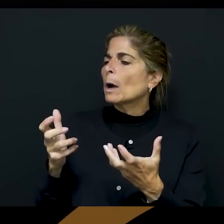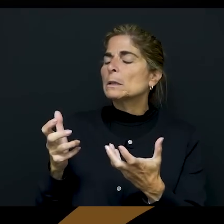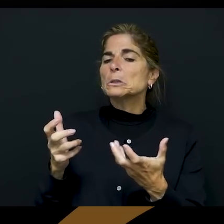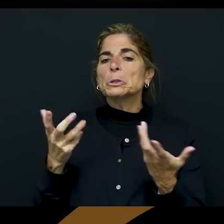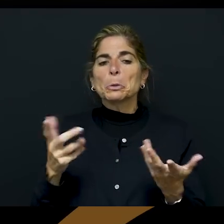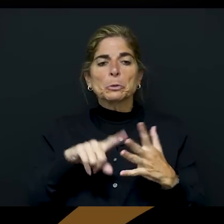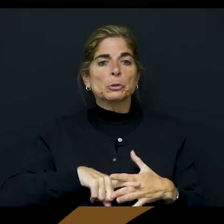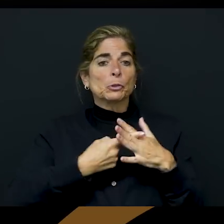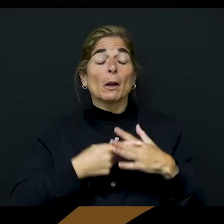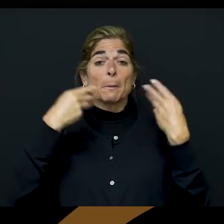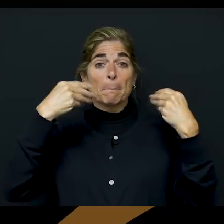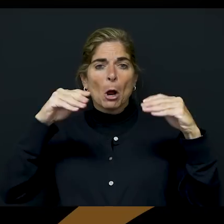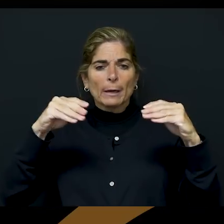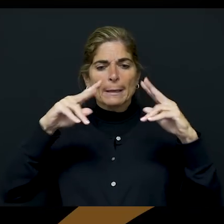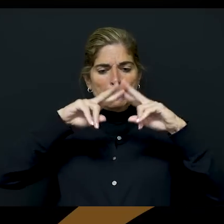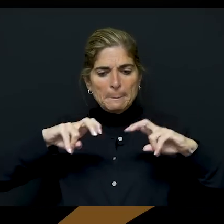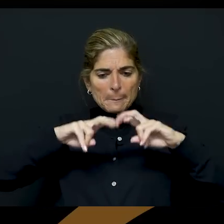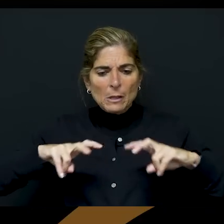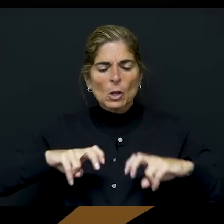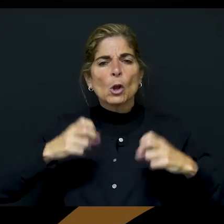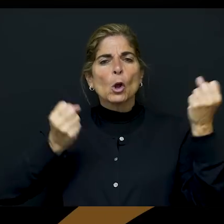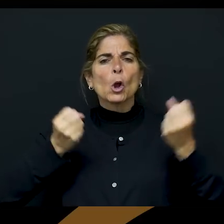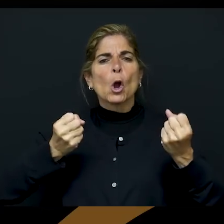analyzing lost car sales of high end cars.